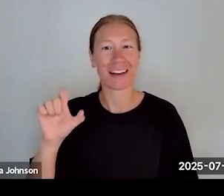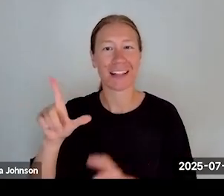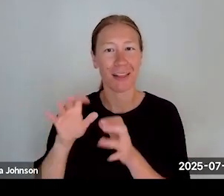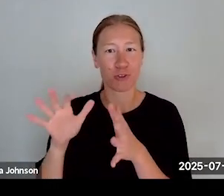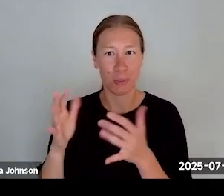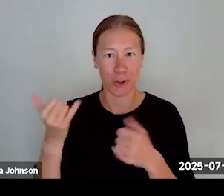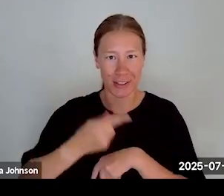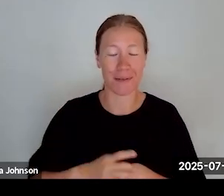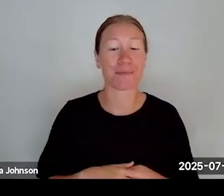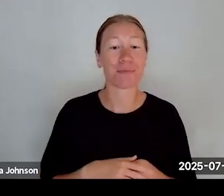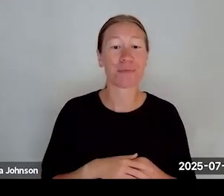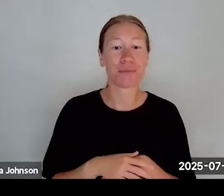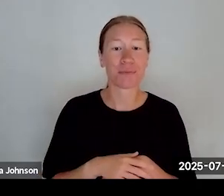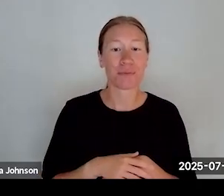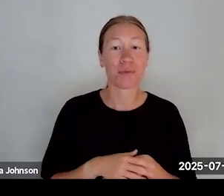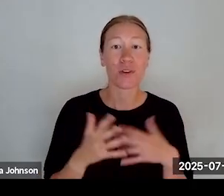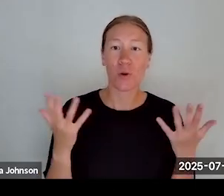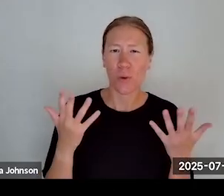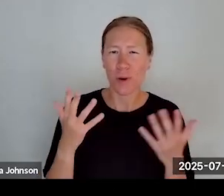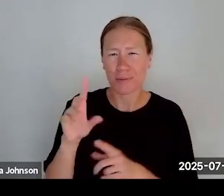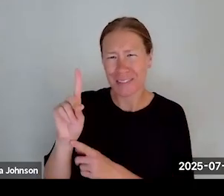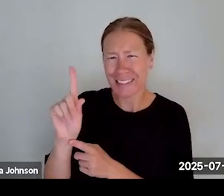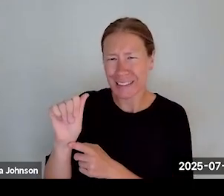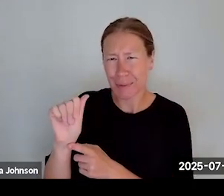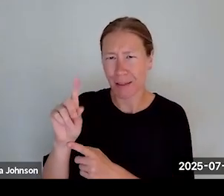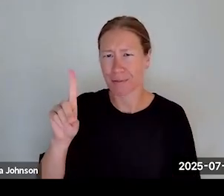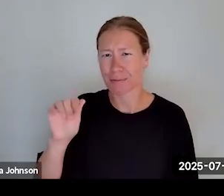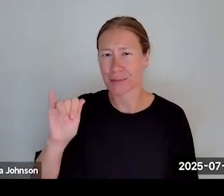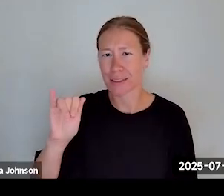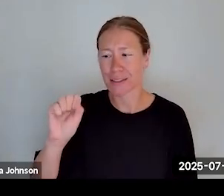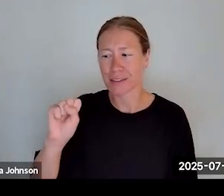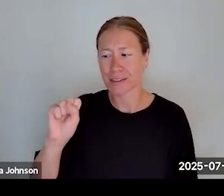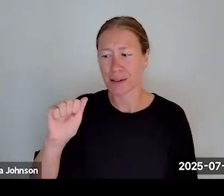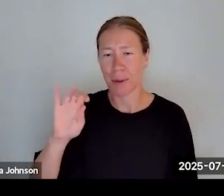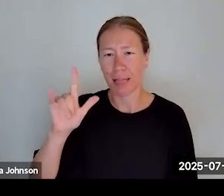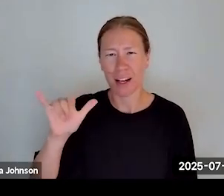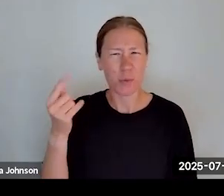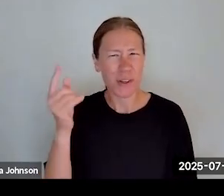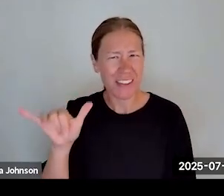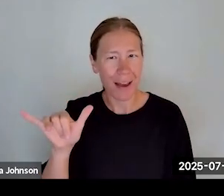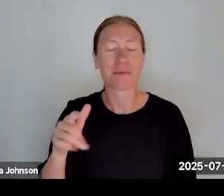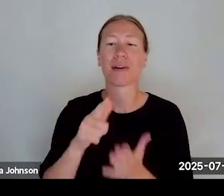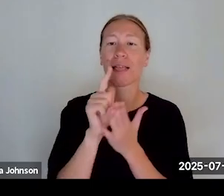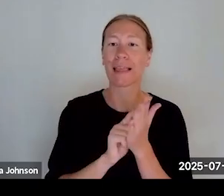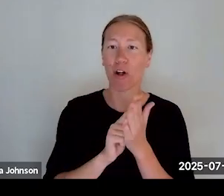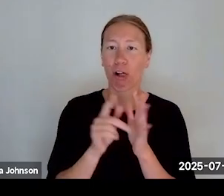So let's begin with talking about, what is a disability? The legal definition of disability under the ADA